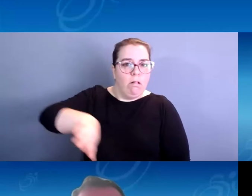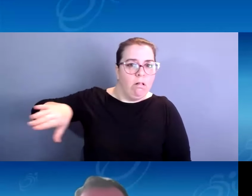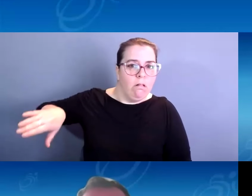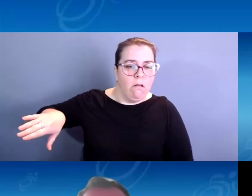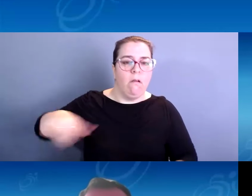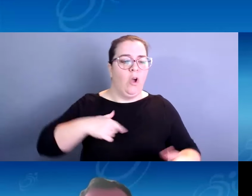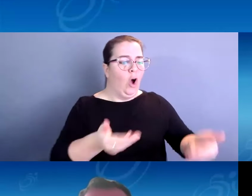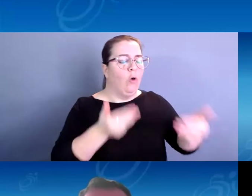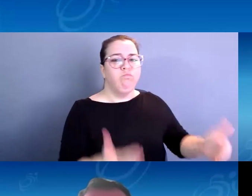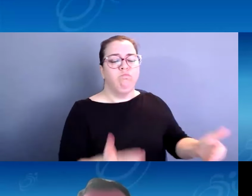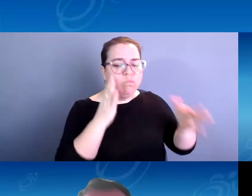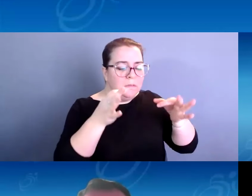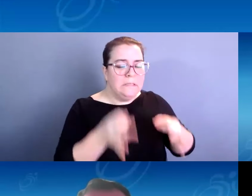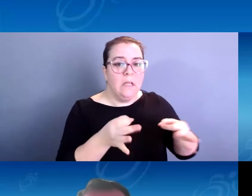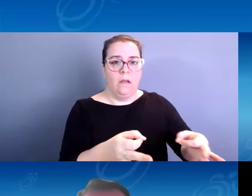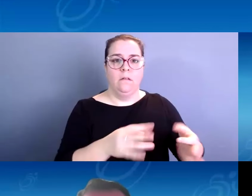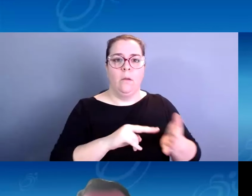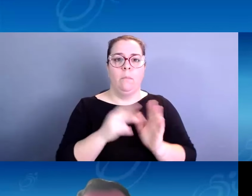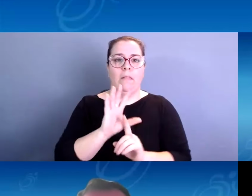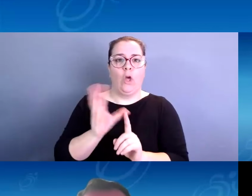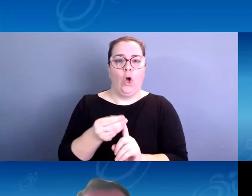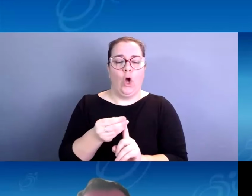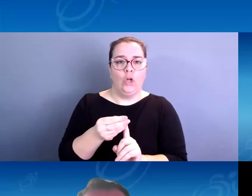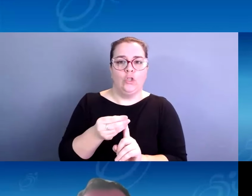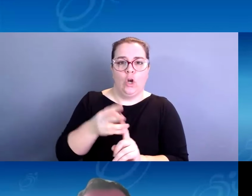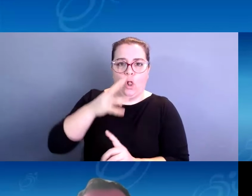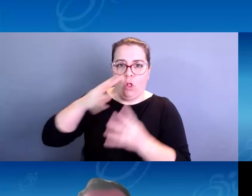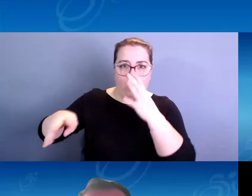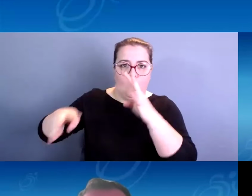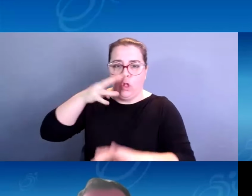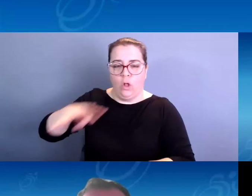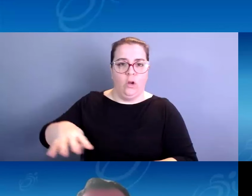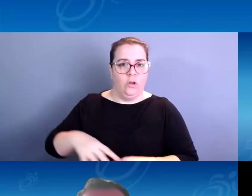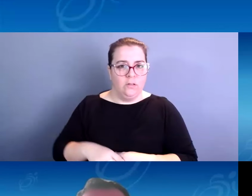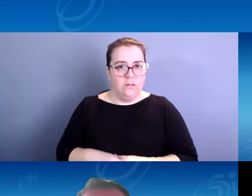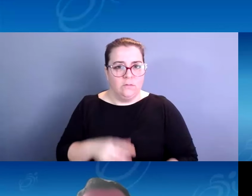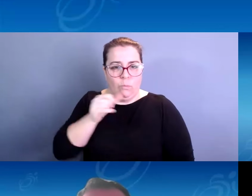It needs to serve. Right. And so so this this seems like a very theoretical answer. Right?